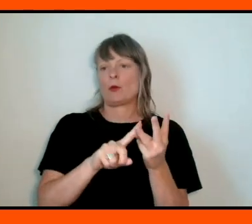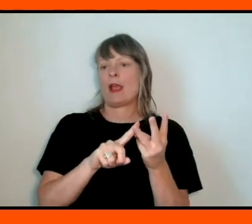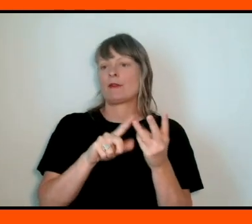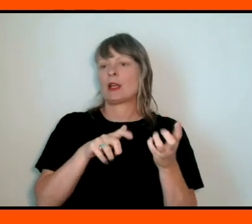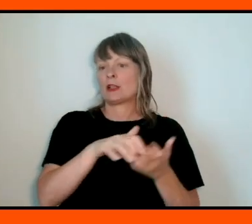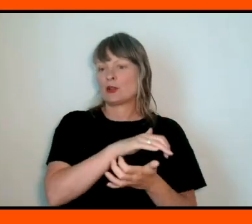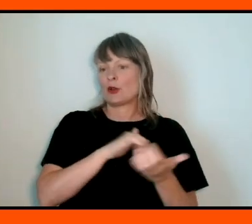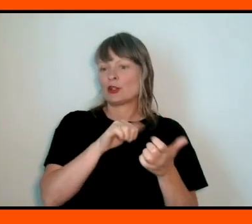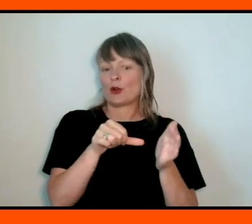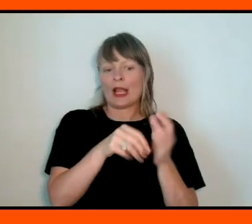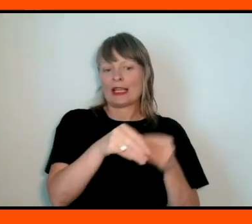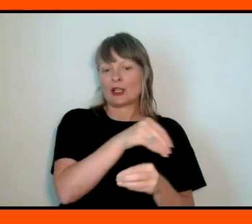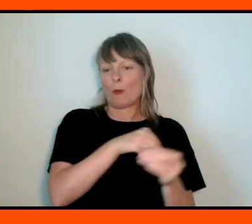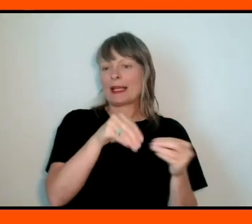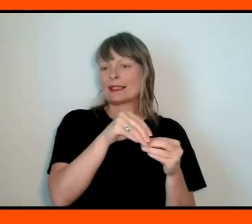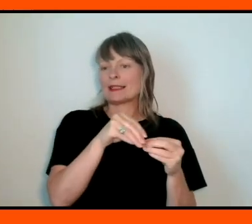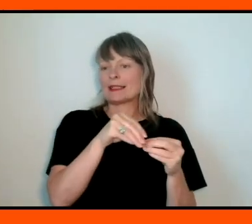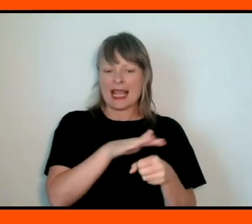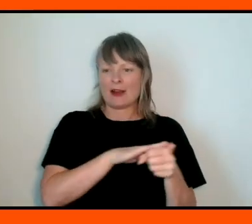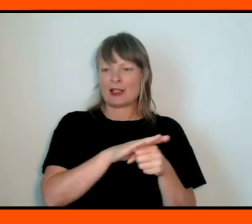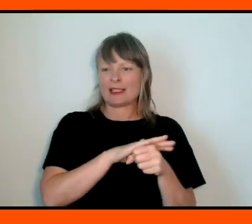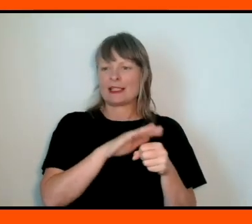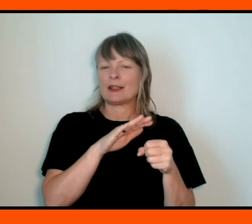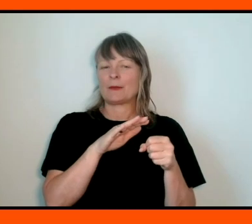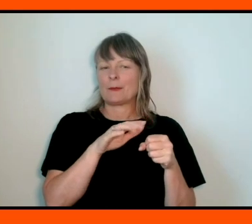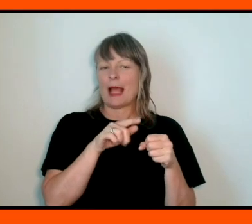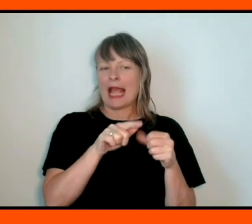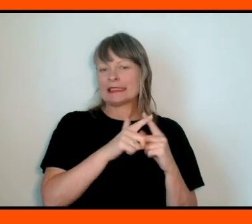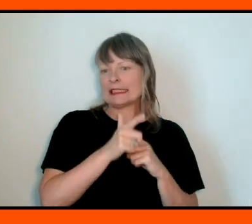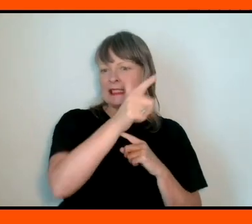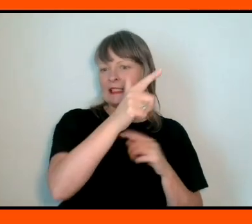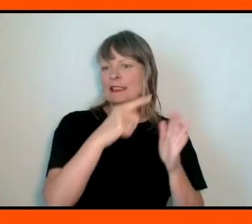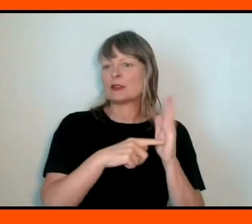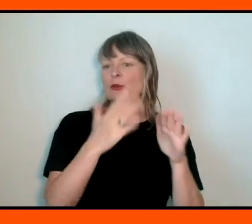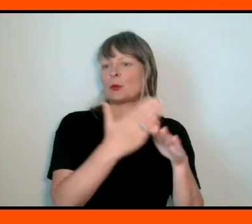or SEIFA and distance to work which will be released in late April/early May.